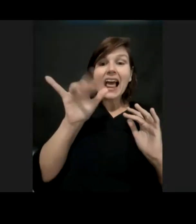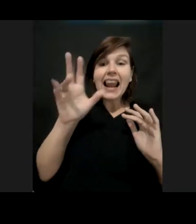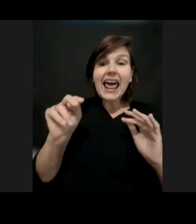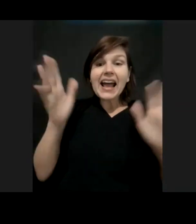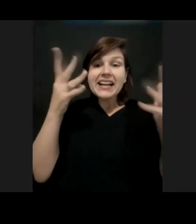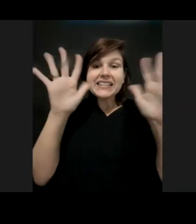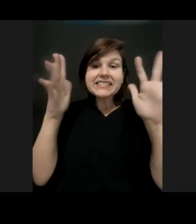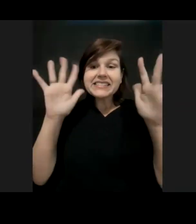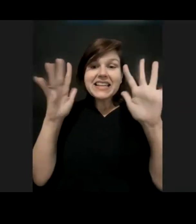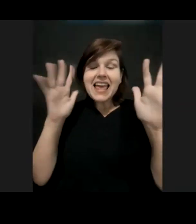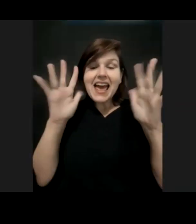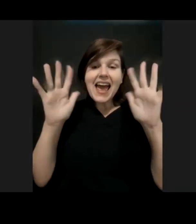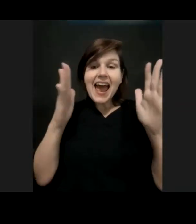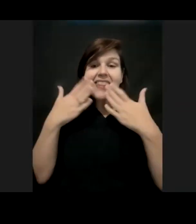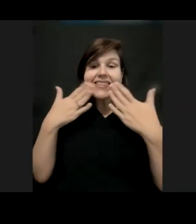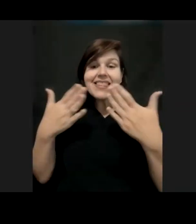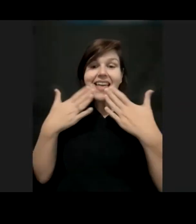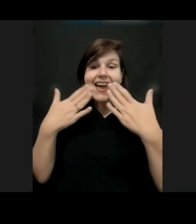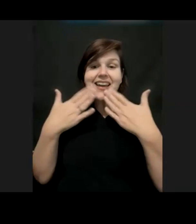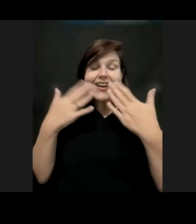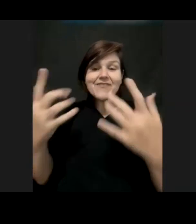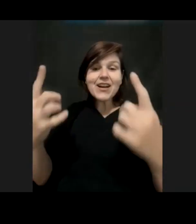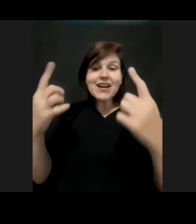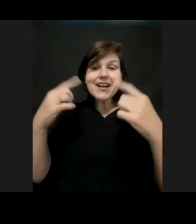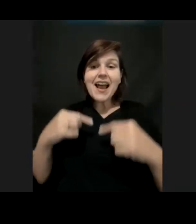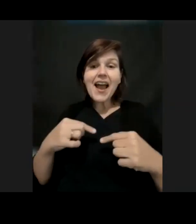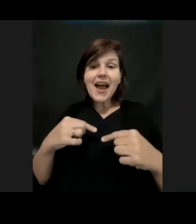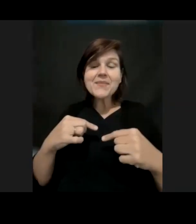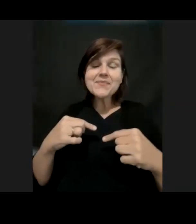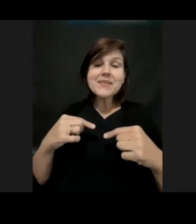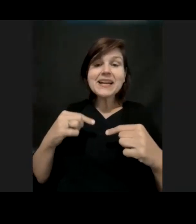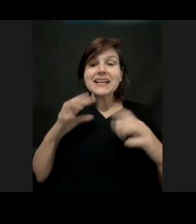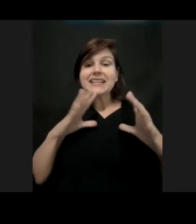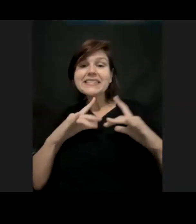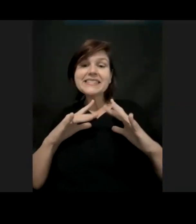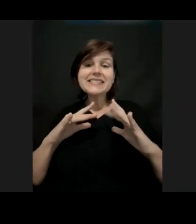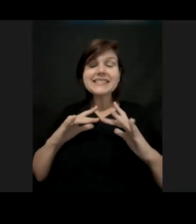Thanks for coming, Dillon! ∂ ∂ A-Da-da-da, da-la-da-da, da-la-da-da-da-da ∂ ∂